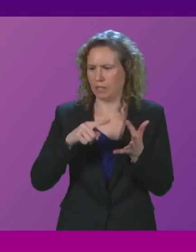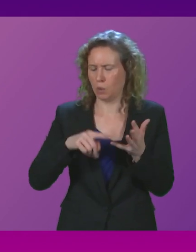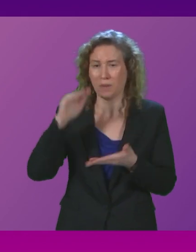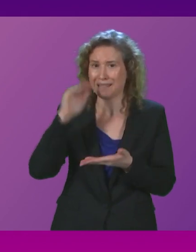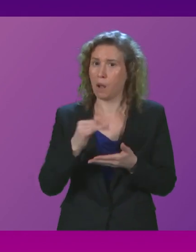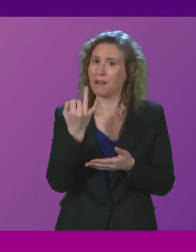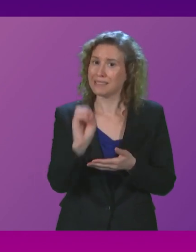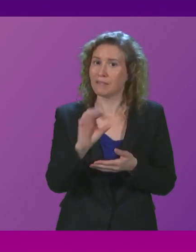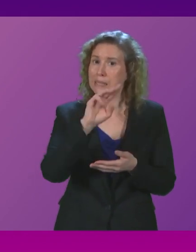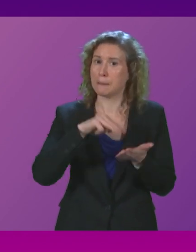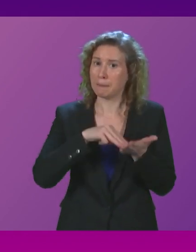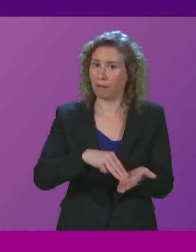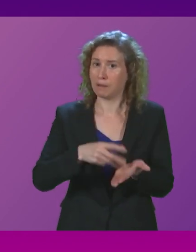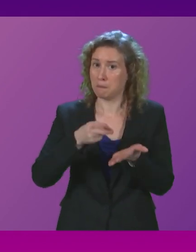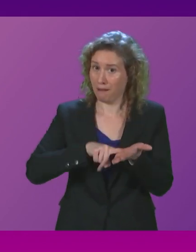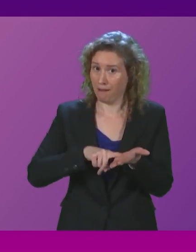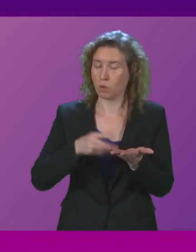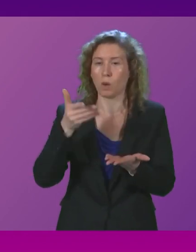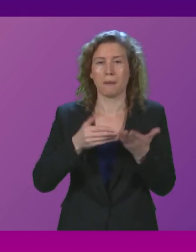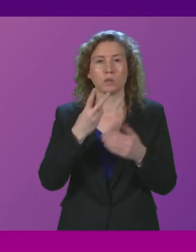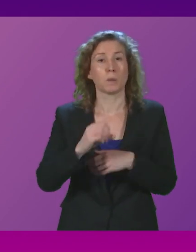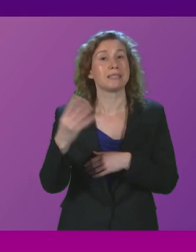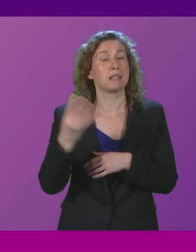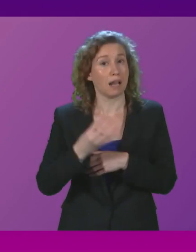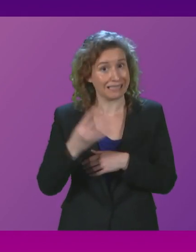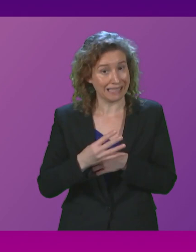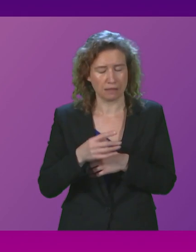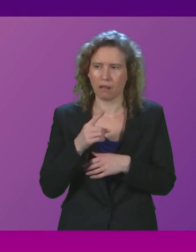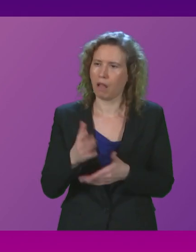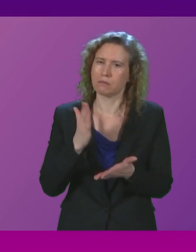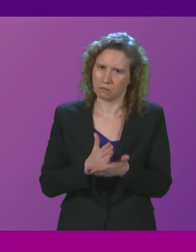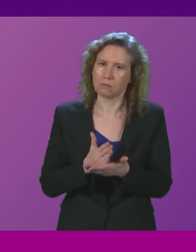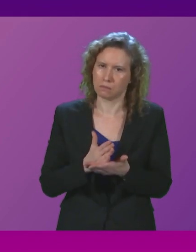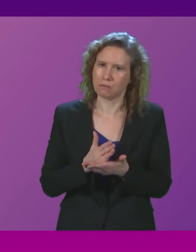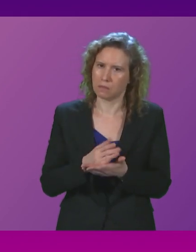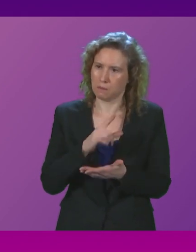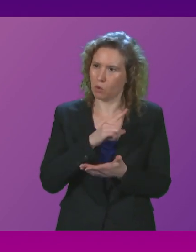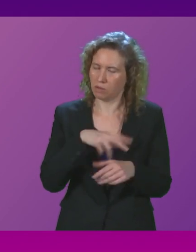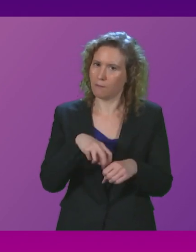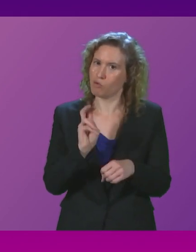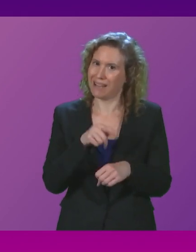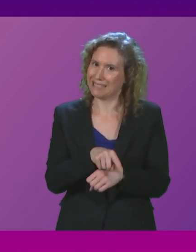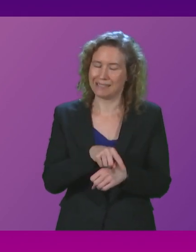million compared with 2019, and that is clearly down to the reckless Brexit that the UK Government